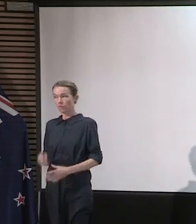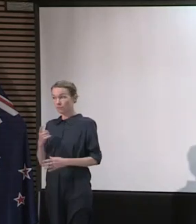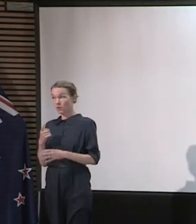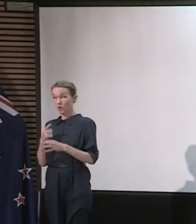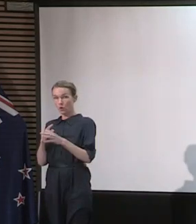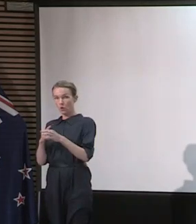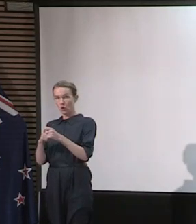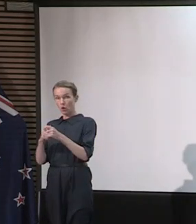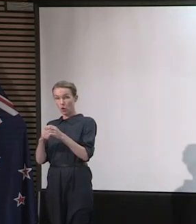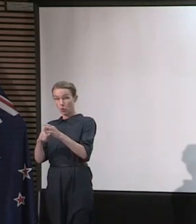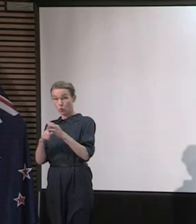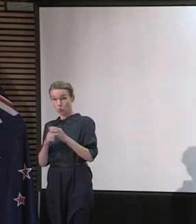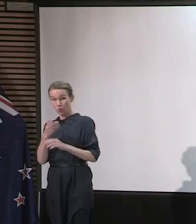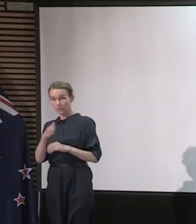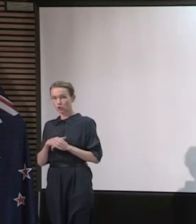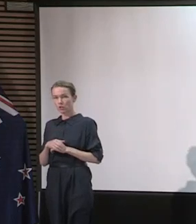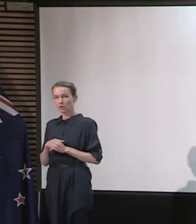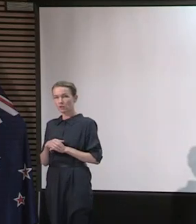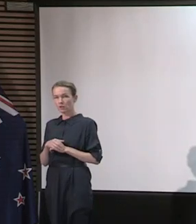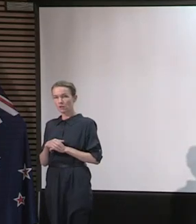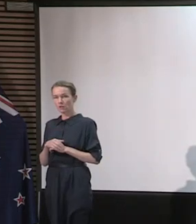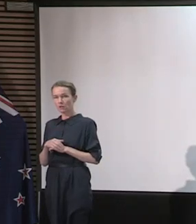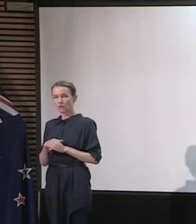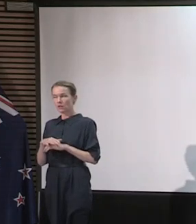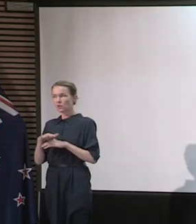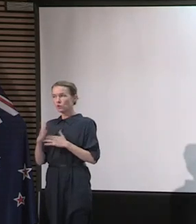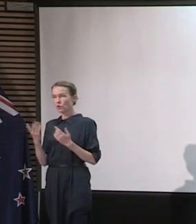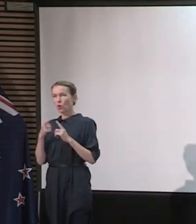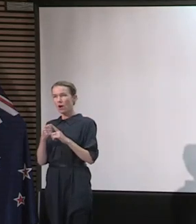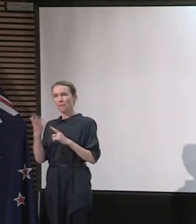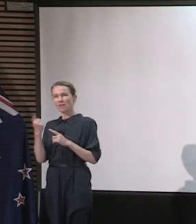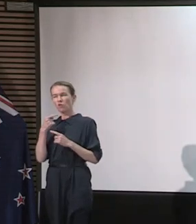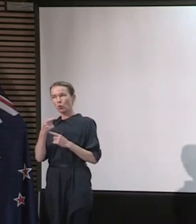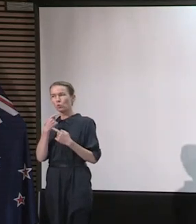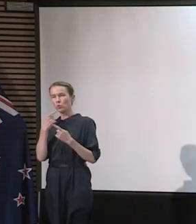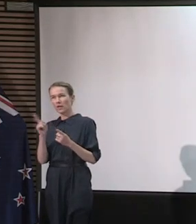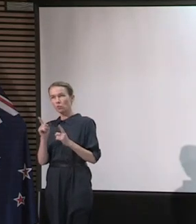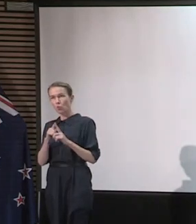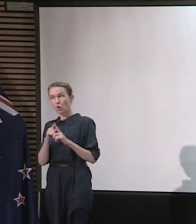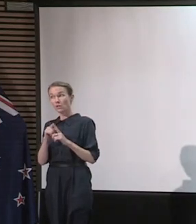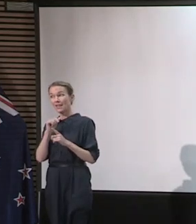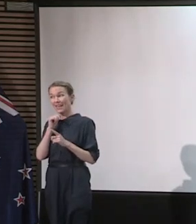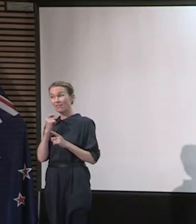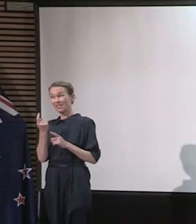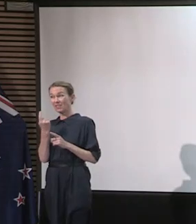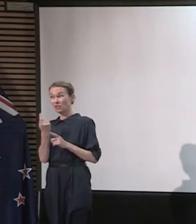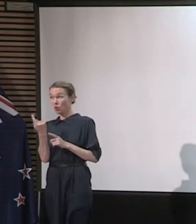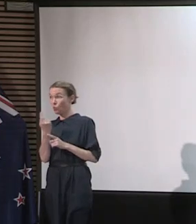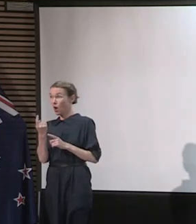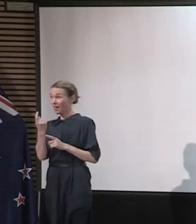someone - in cardio care or end of life care and visitors, the website says that visitors from the bubble was (SPEAKS